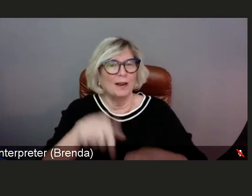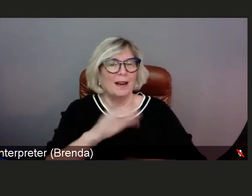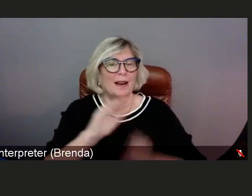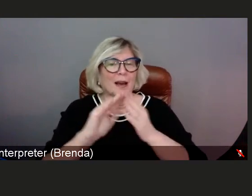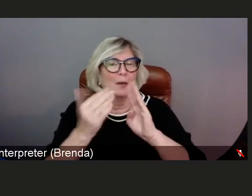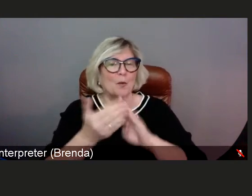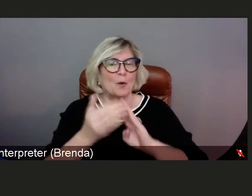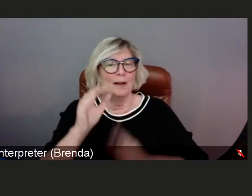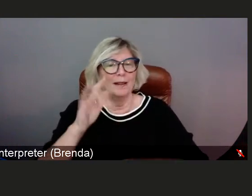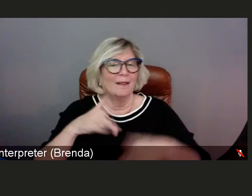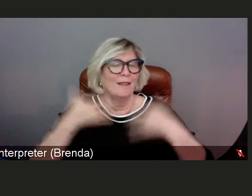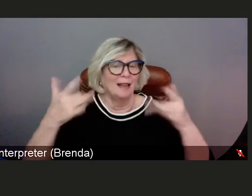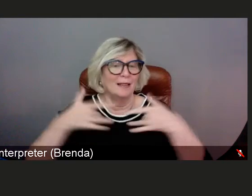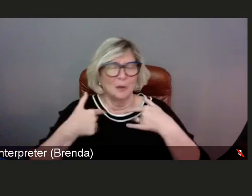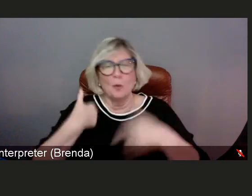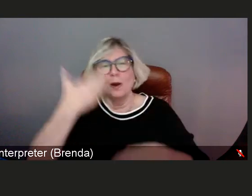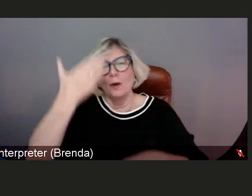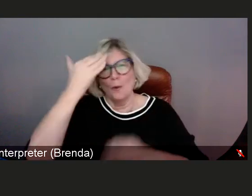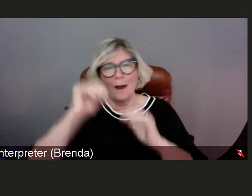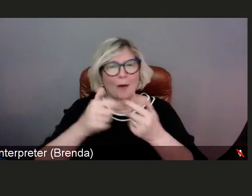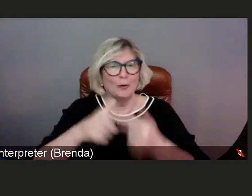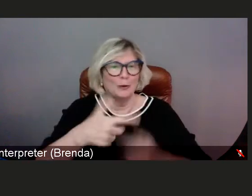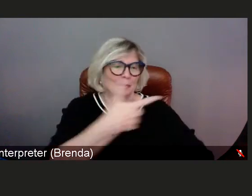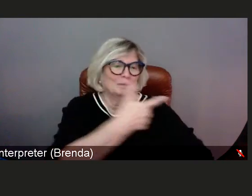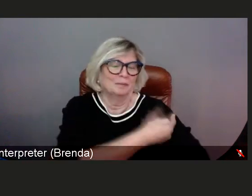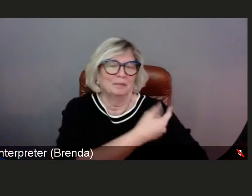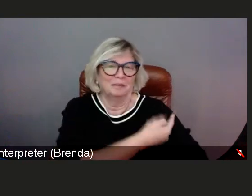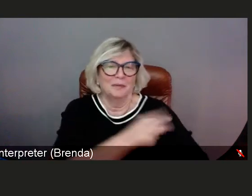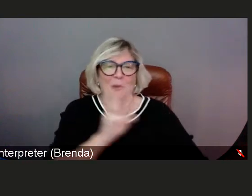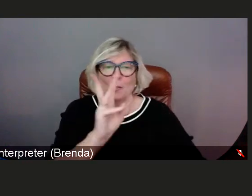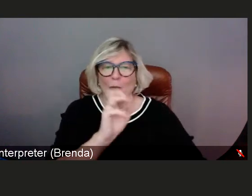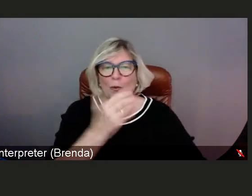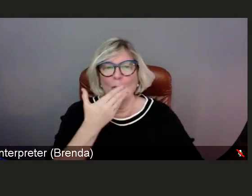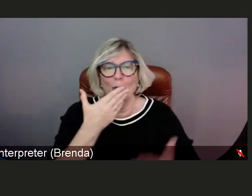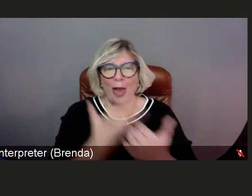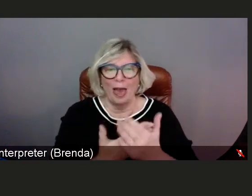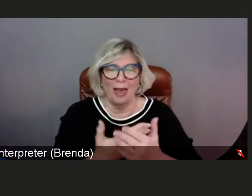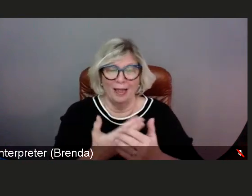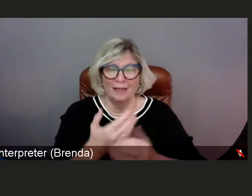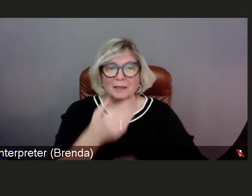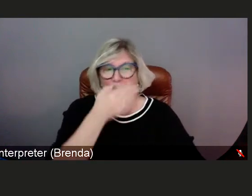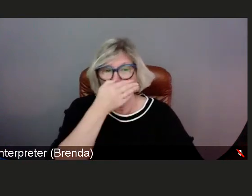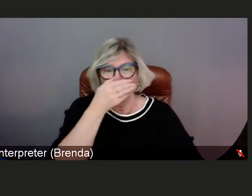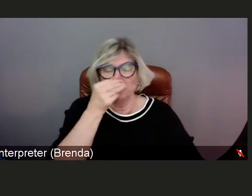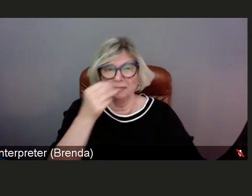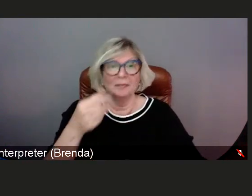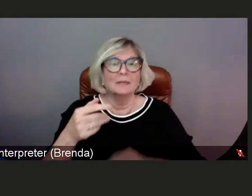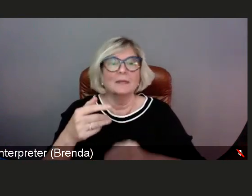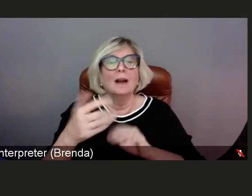and we know how to give vaccines well. With that, we have been reached out by partners